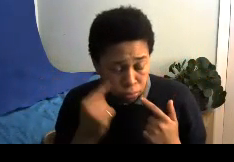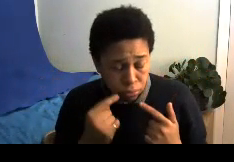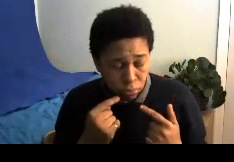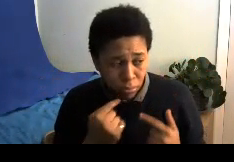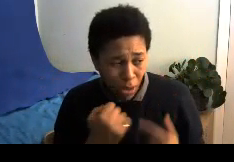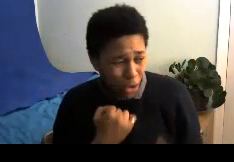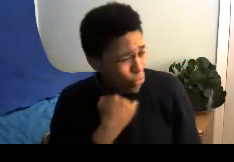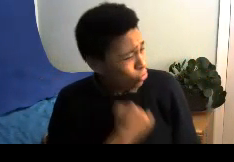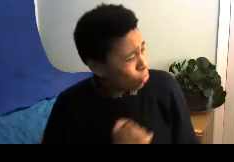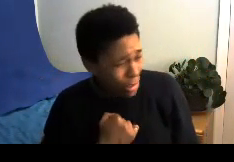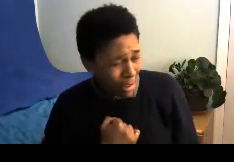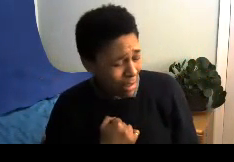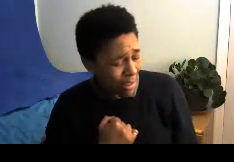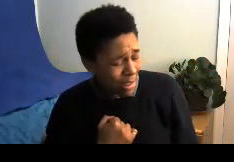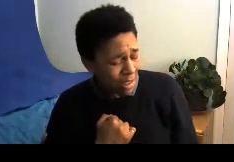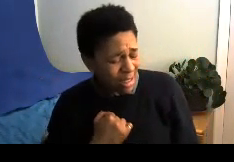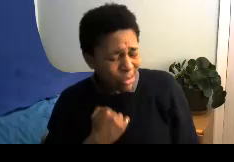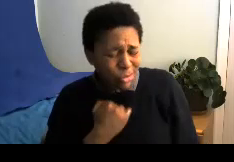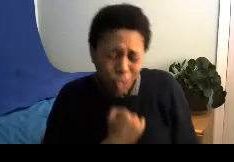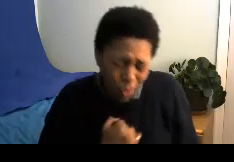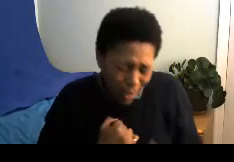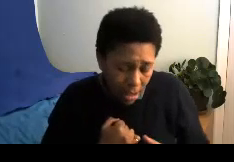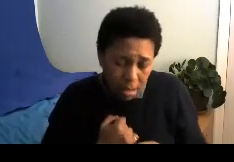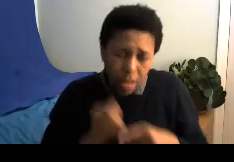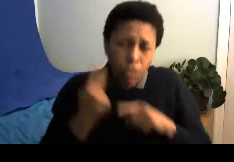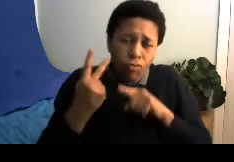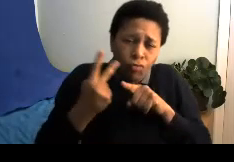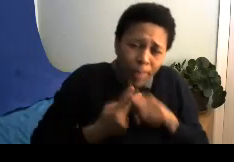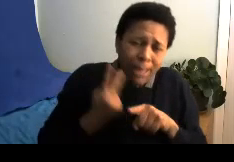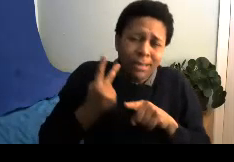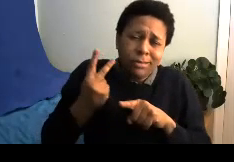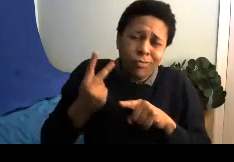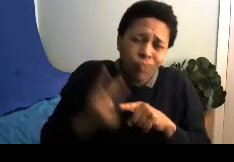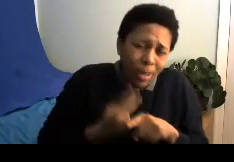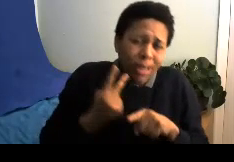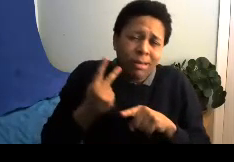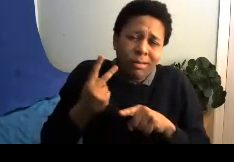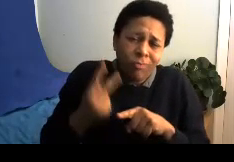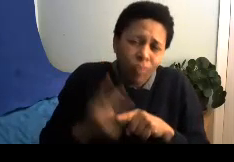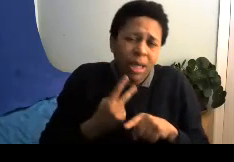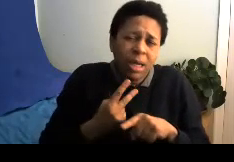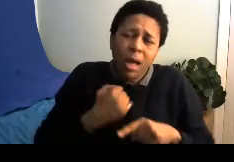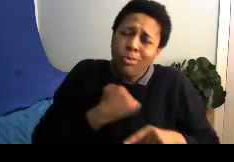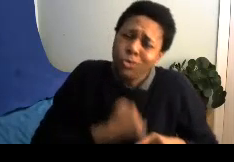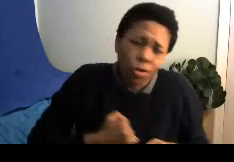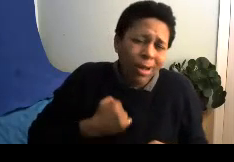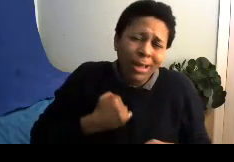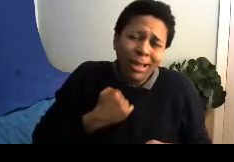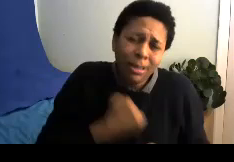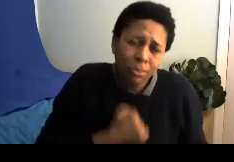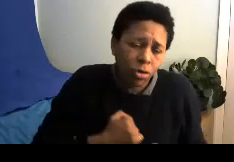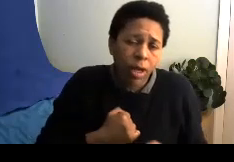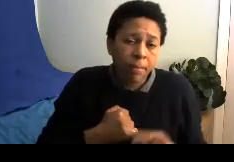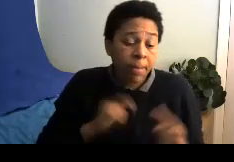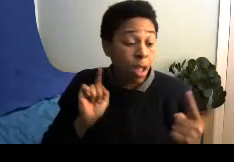sorry. He kept saying I'm sorry. He moved towards Graham and put